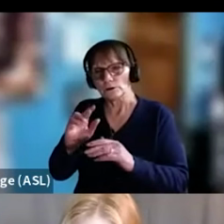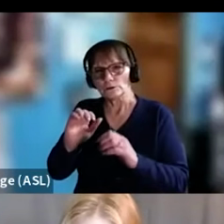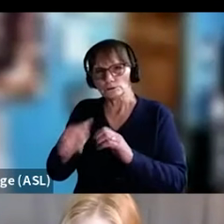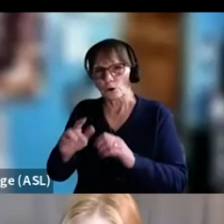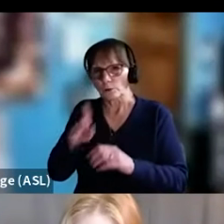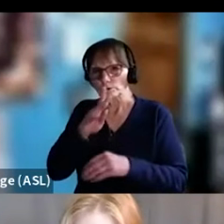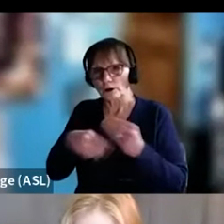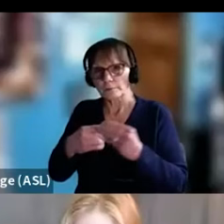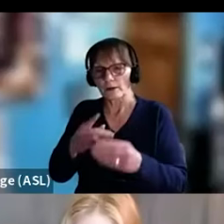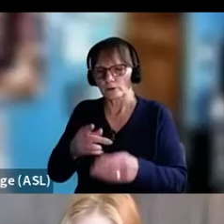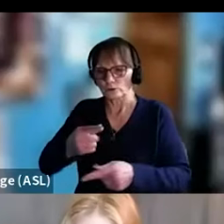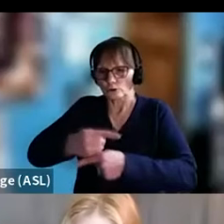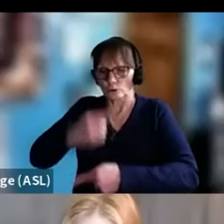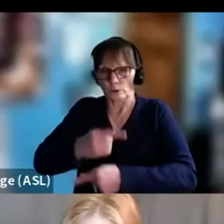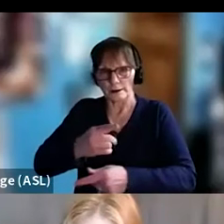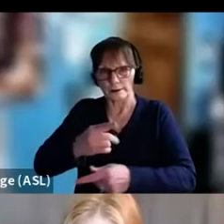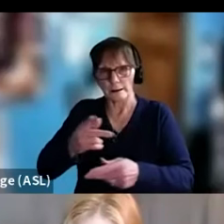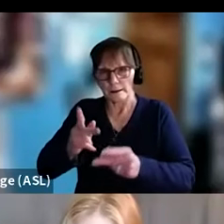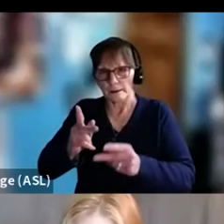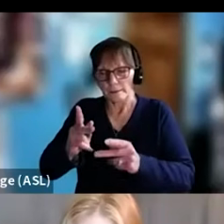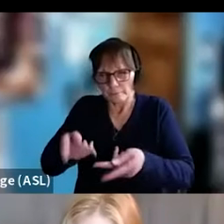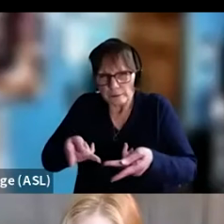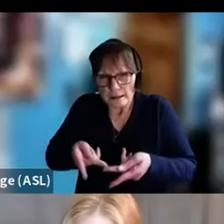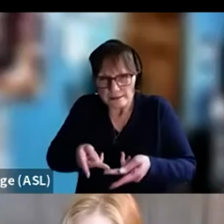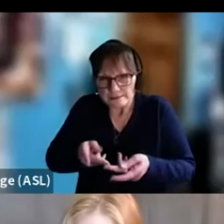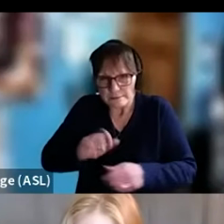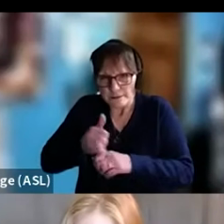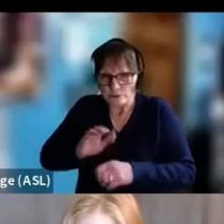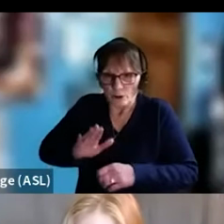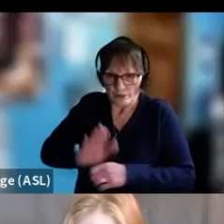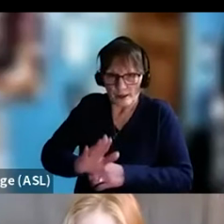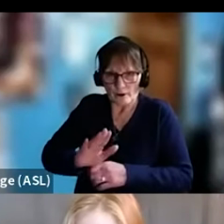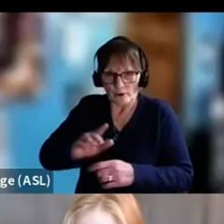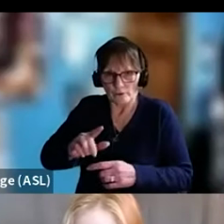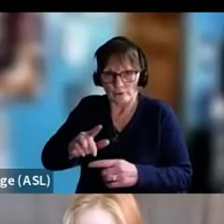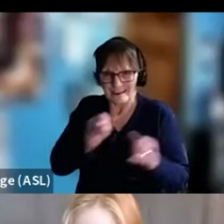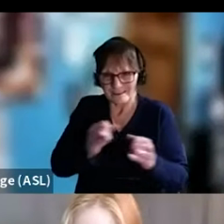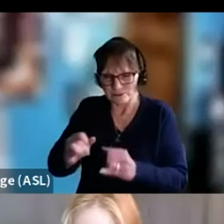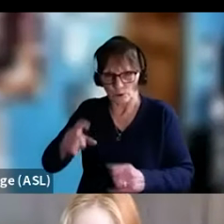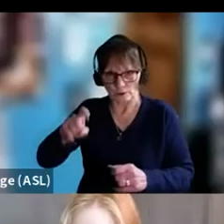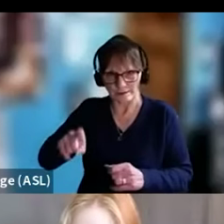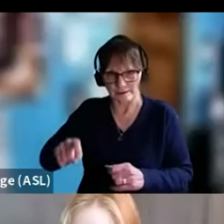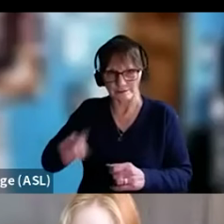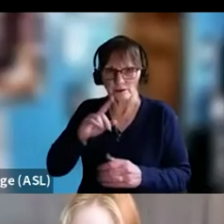the right places for them based on their individualized and unique needs. So I think there's a good number of medical respite programs